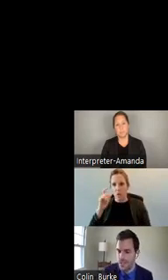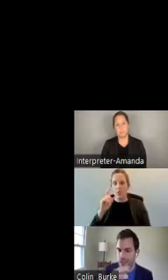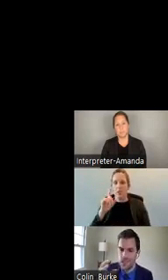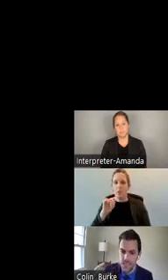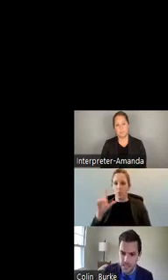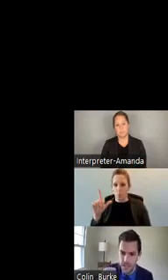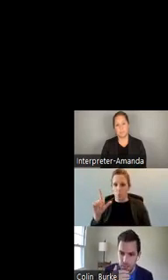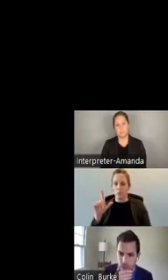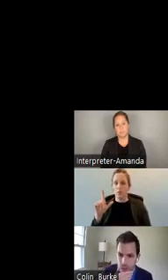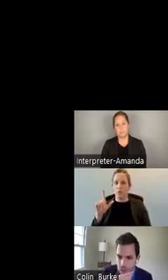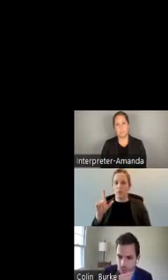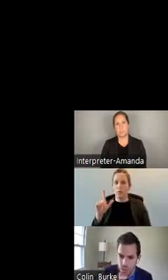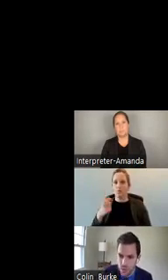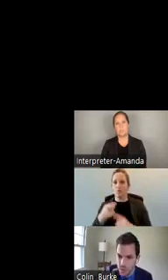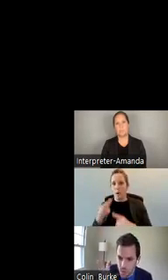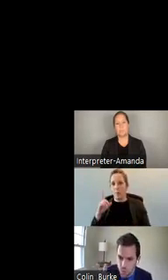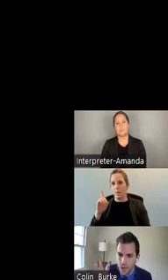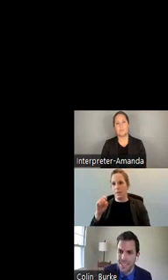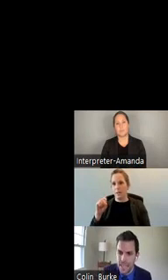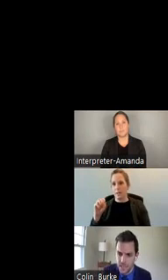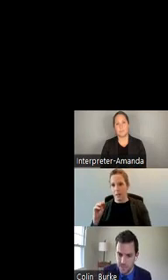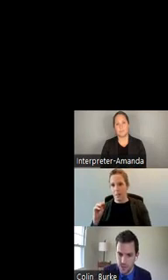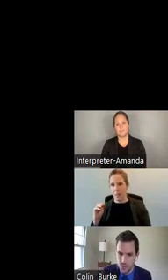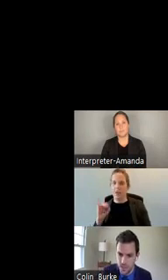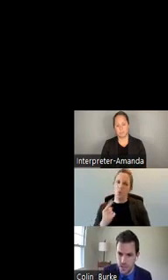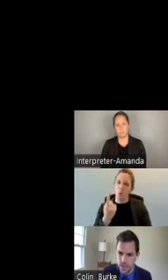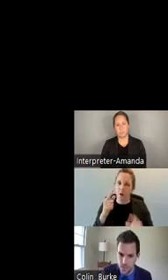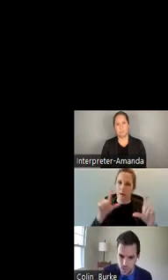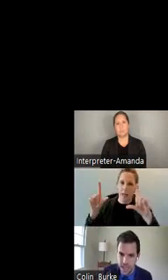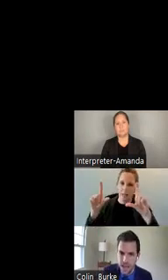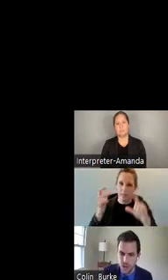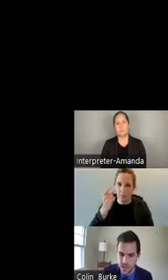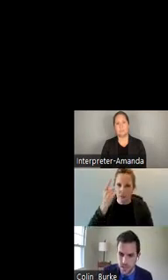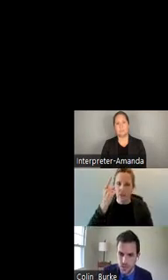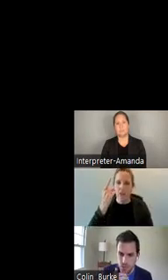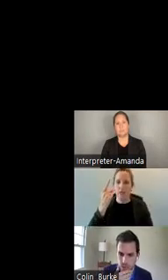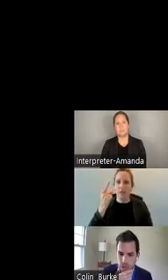based on the DSM which is you know one lens of understanding and sort of categorizing disorders